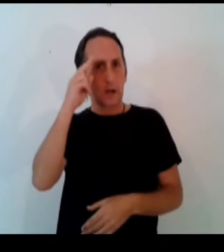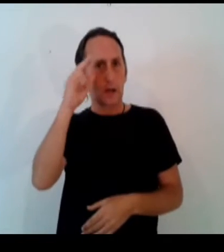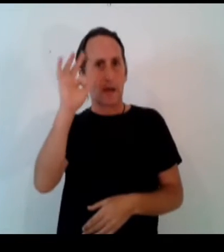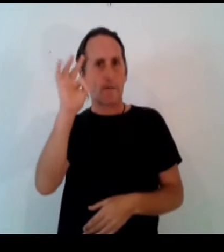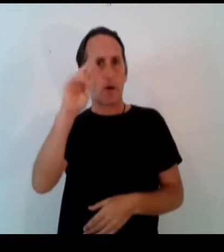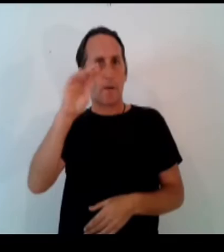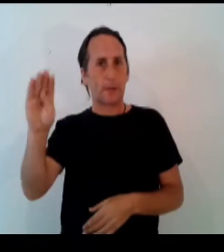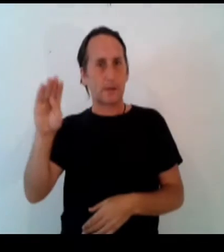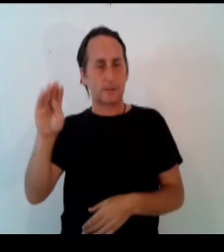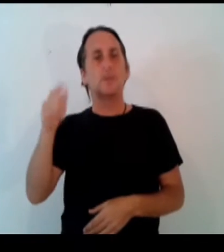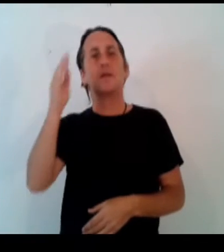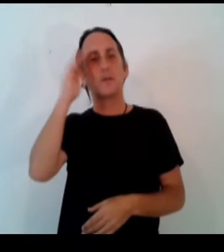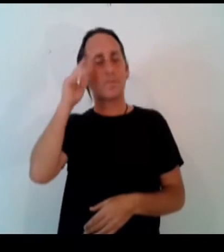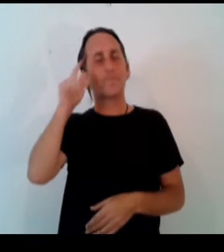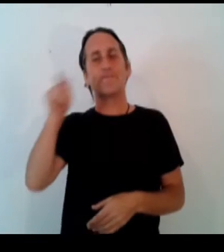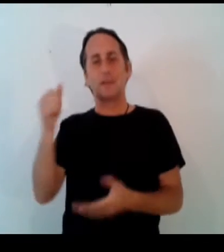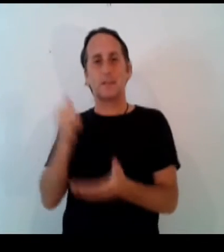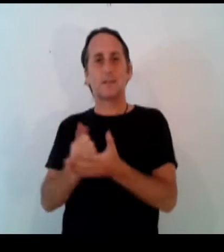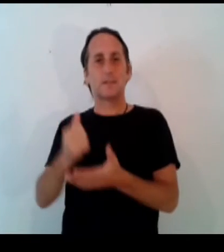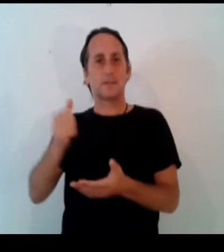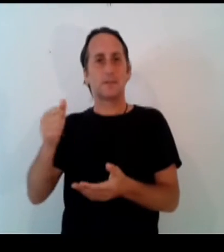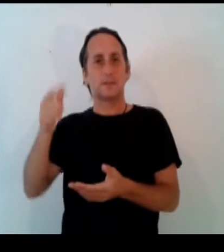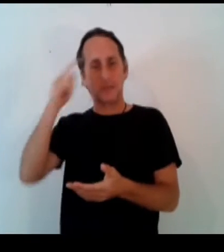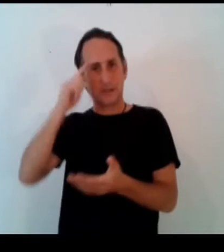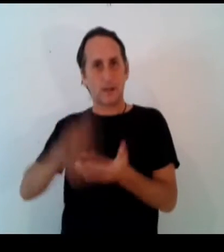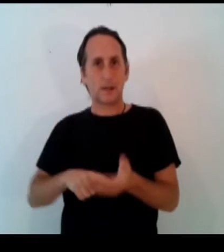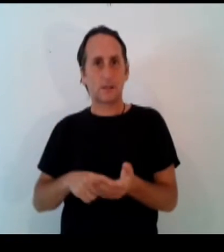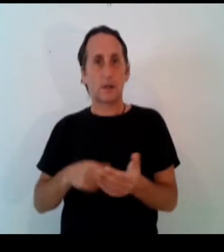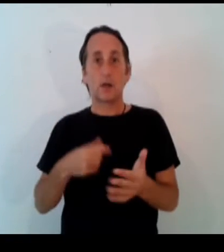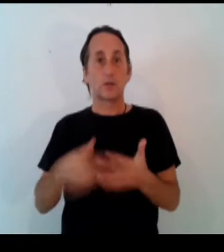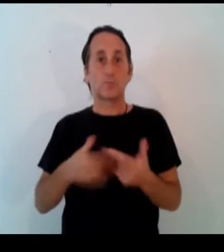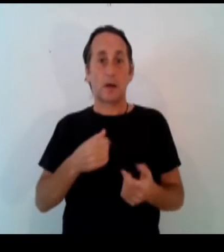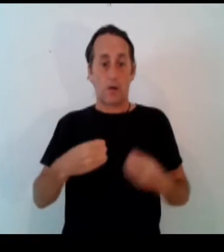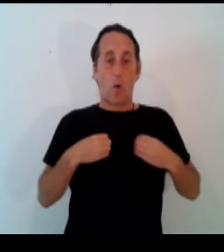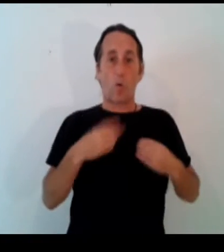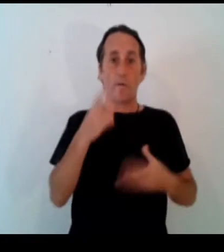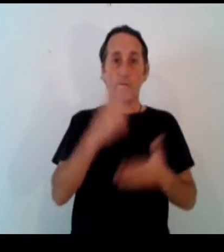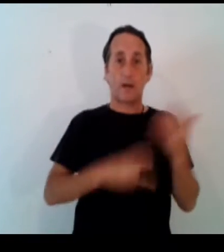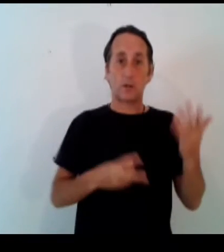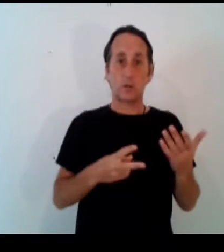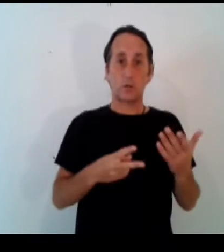Once you understand how fractional reserve banking works it doesn't matter how much value you have, if you have value you are pushed out